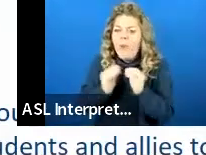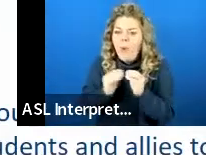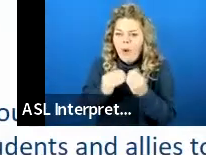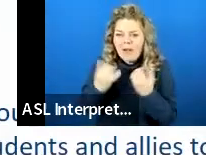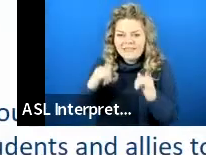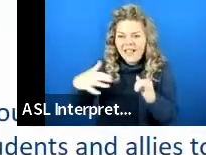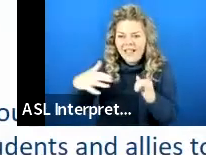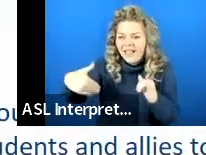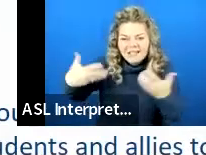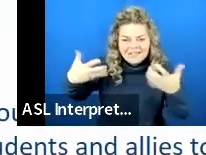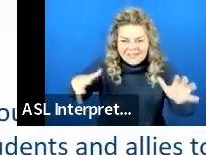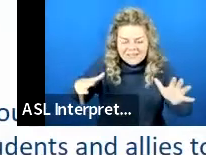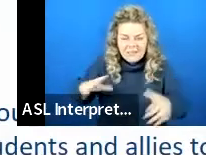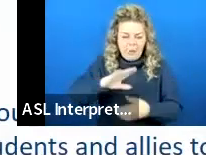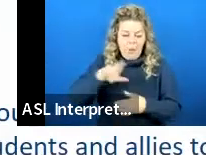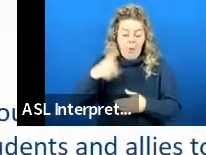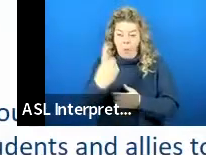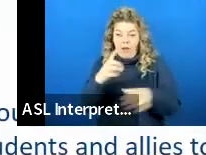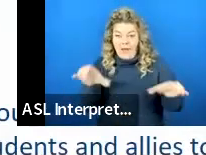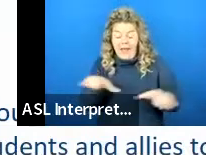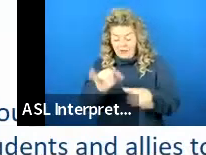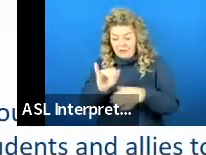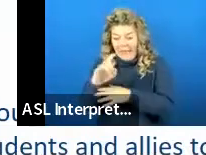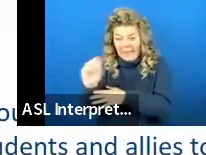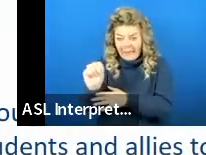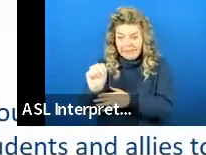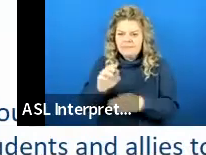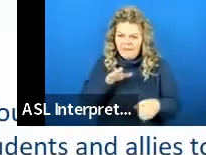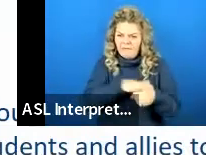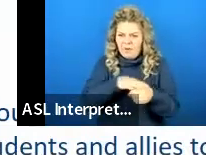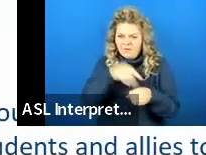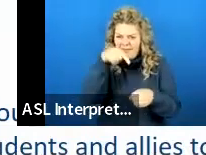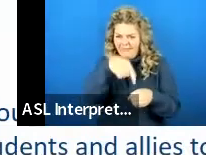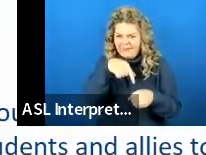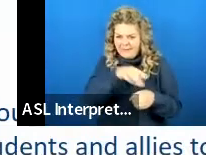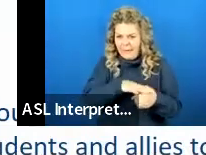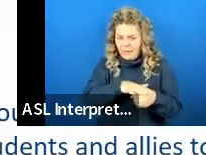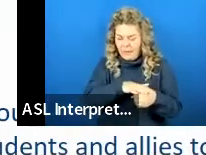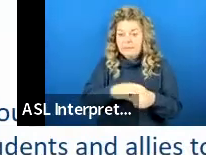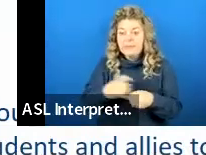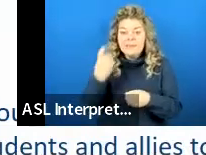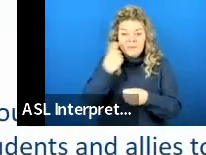A central action item focuses on these areas. Over the past year, a steering committee of students